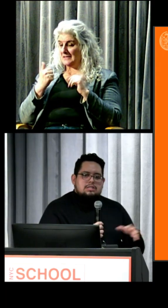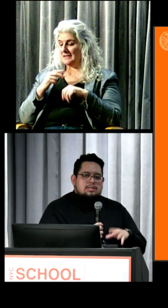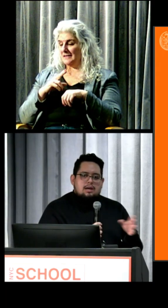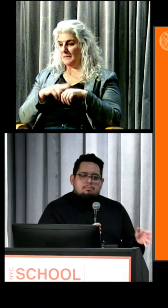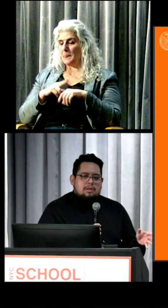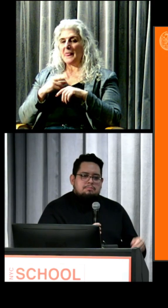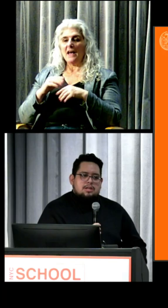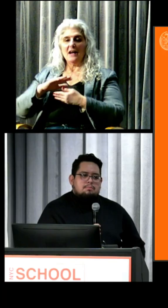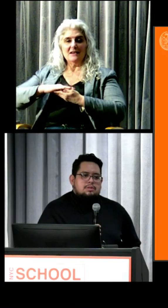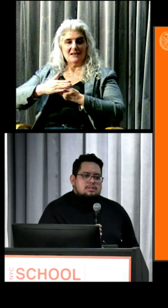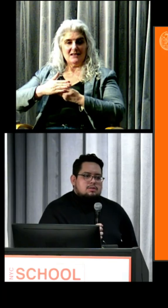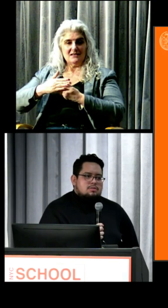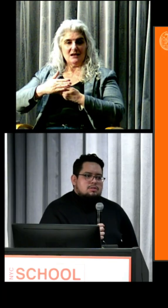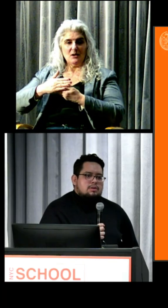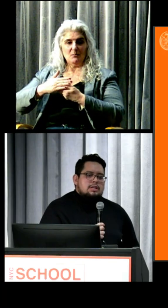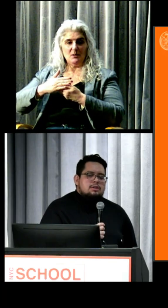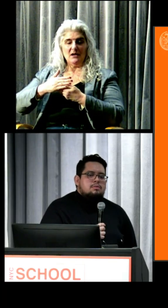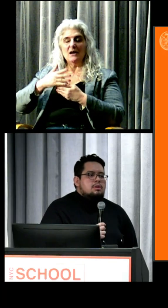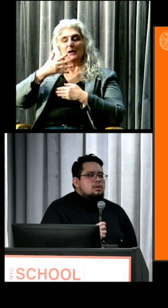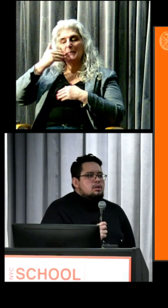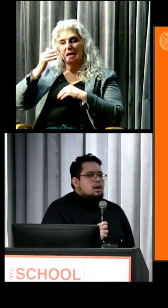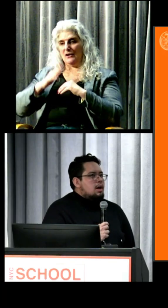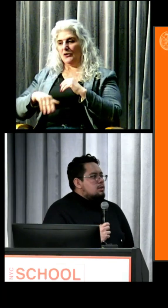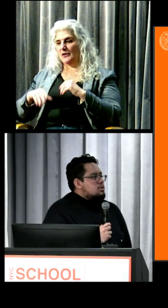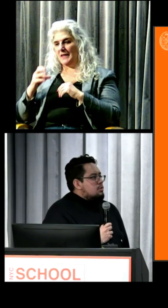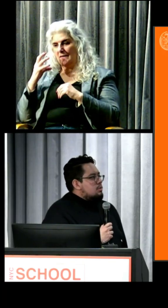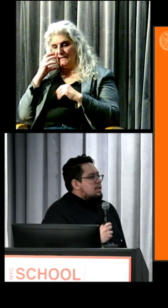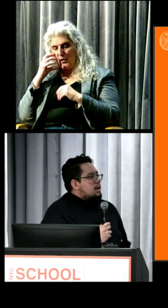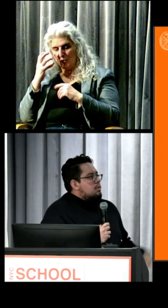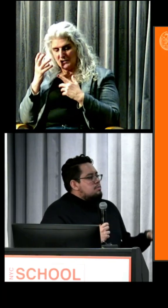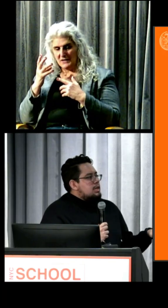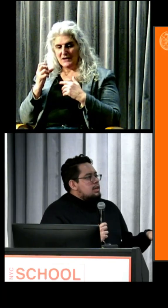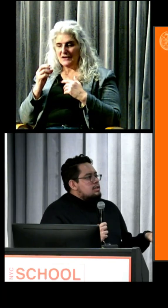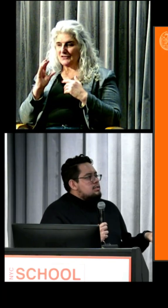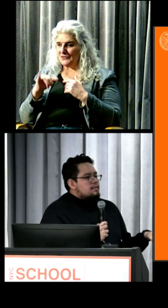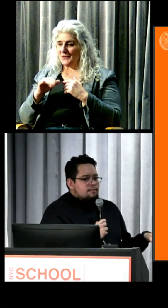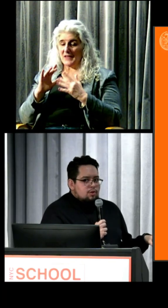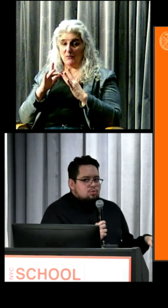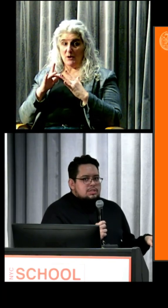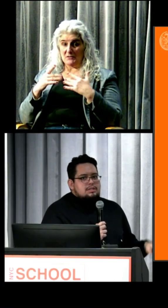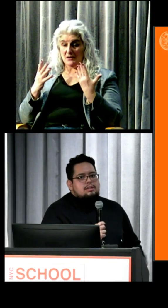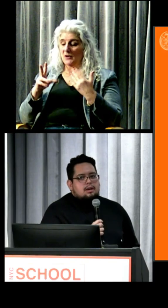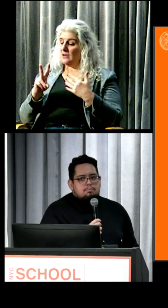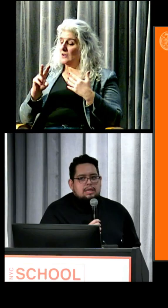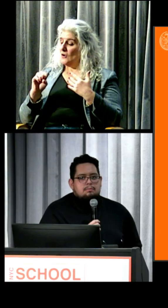meaningful information, how that can look different in different contexts.